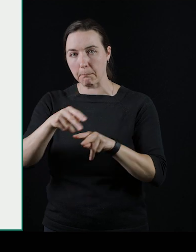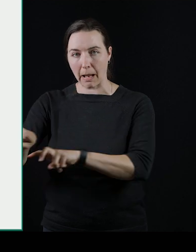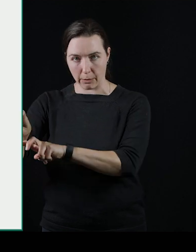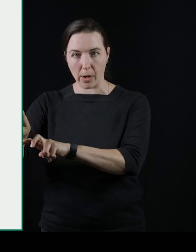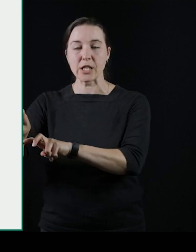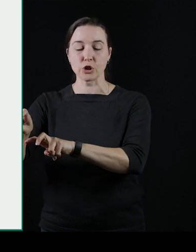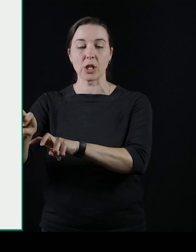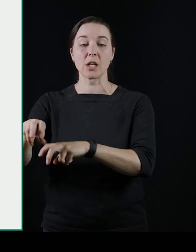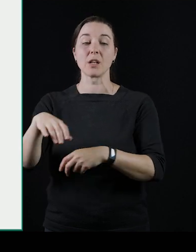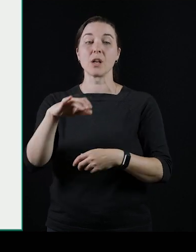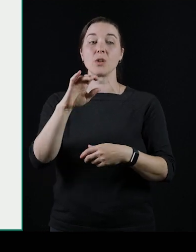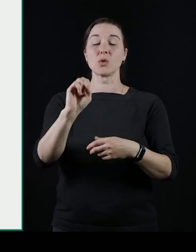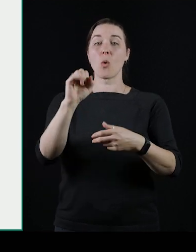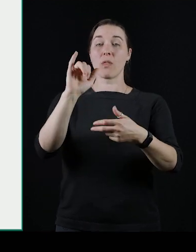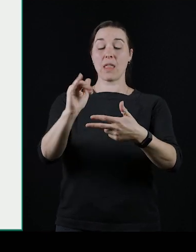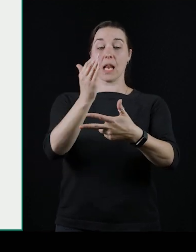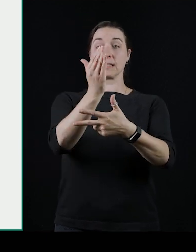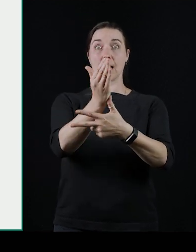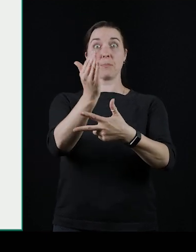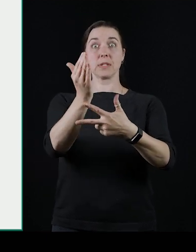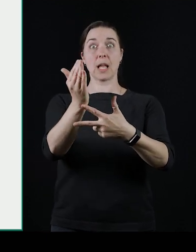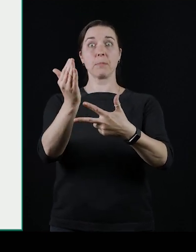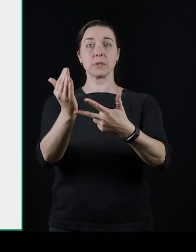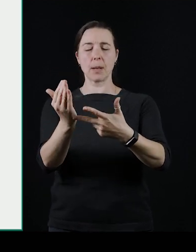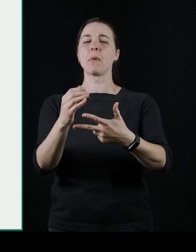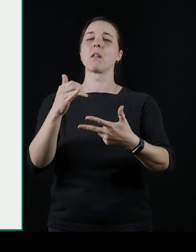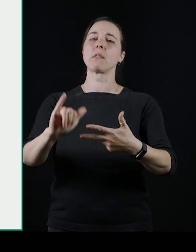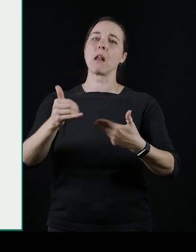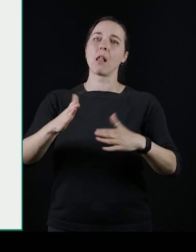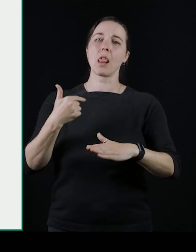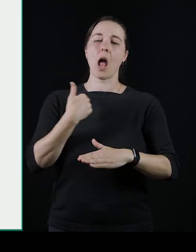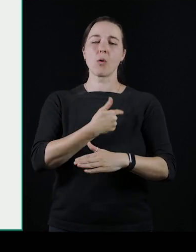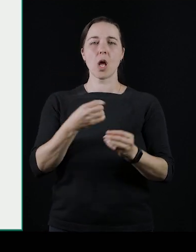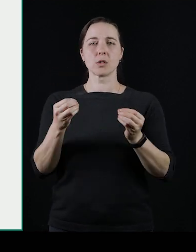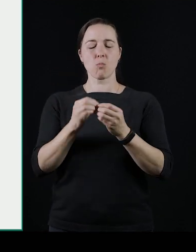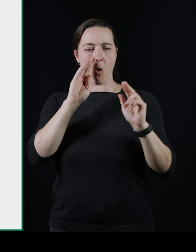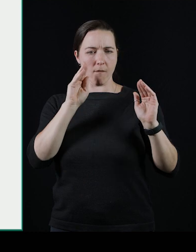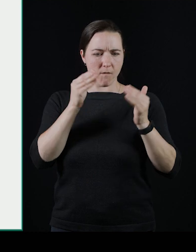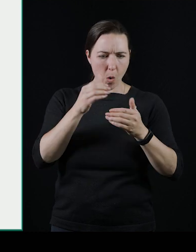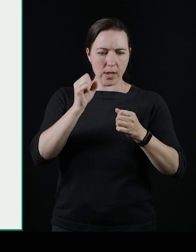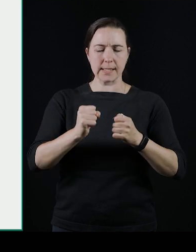Breaking up the migration into such components allowed us to effectively move them independently